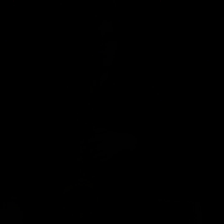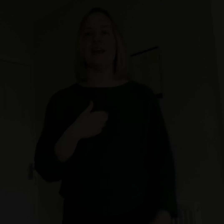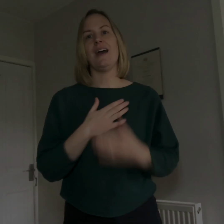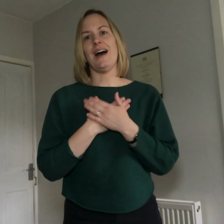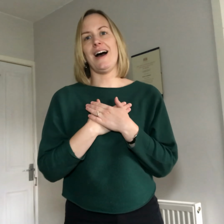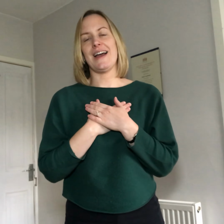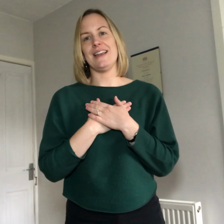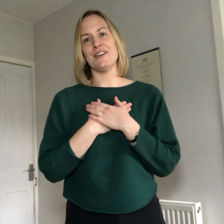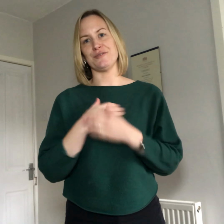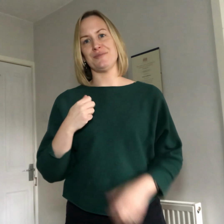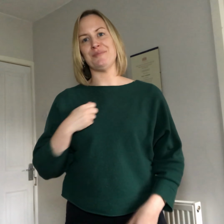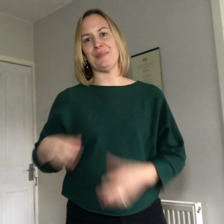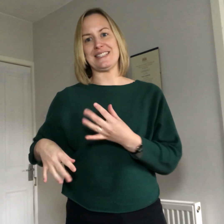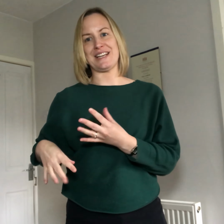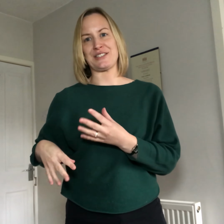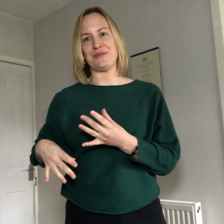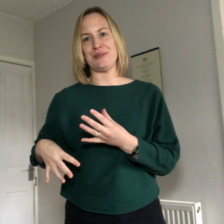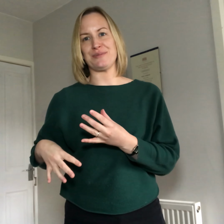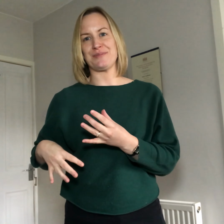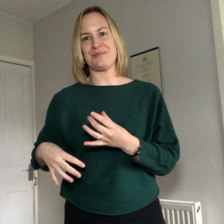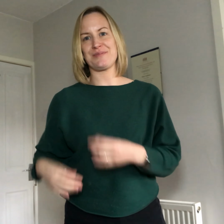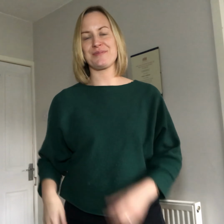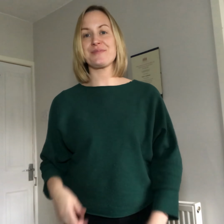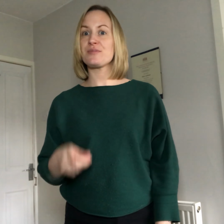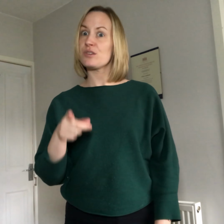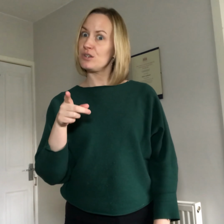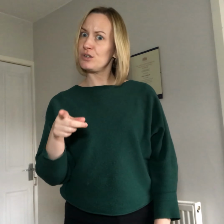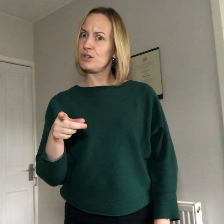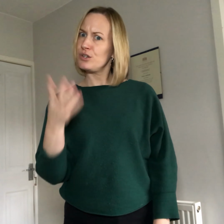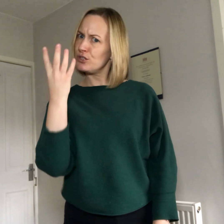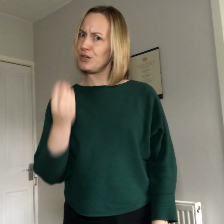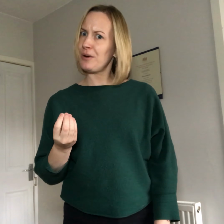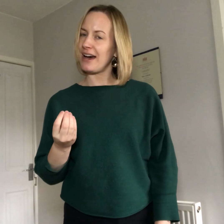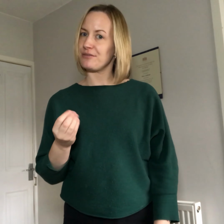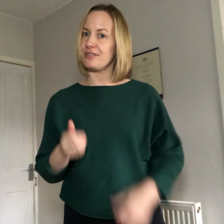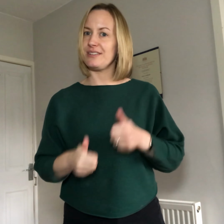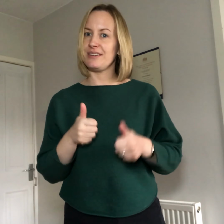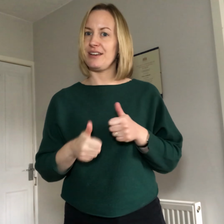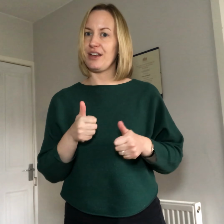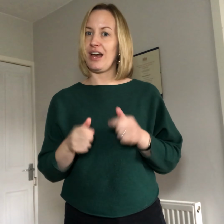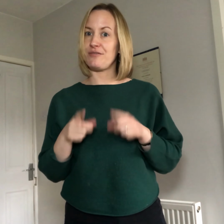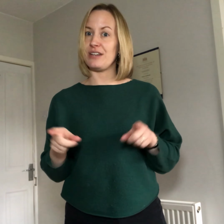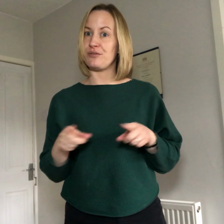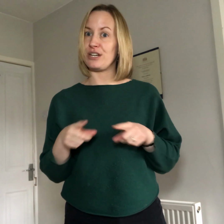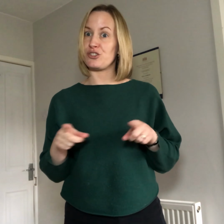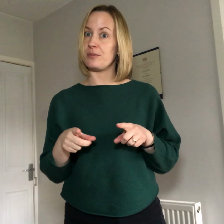I love my saxophone! Do you have a favourite instrument?